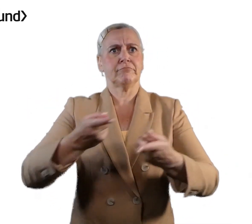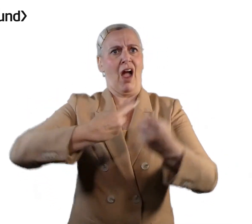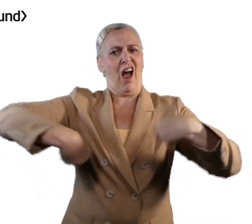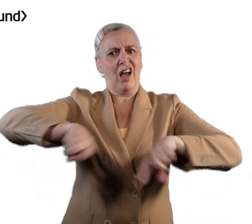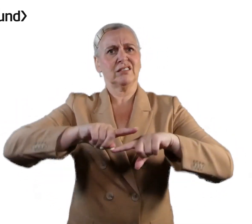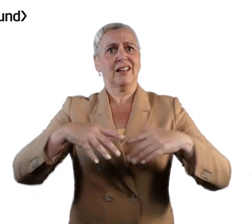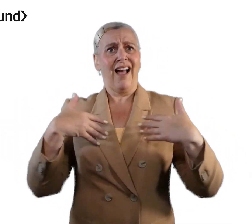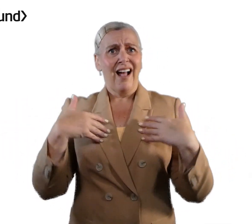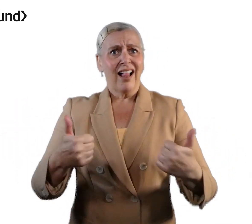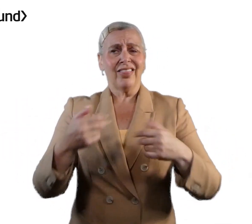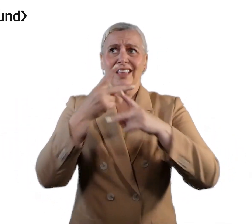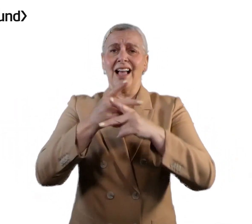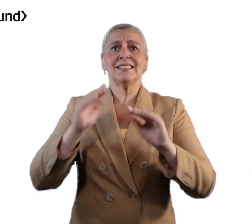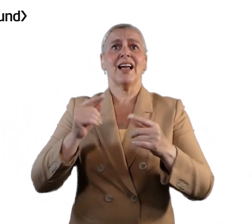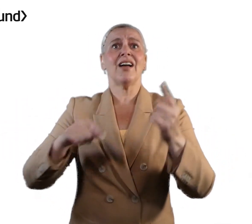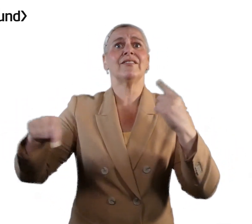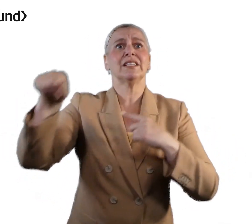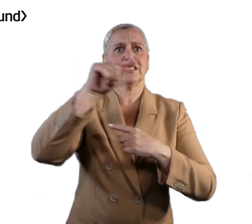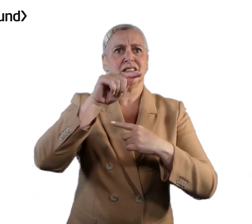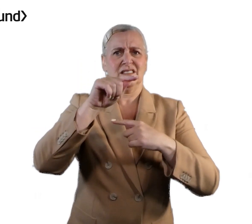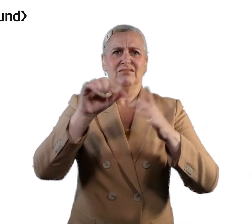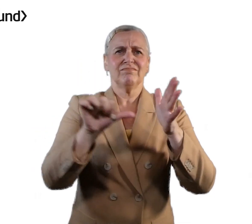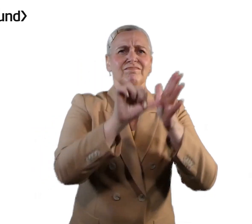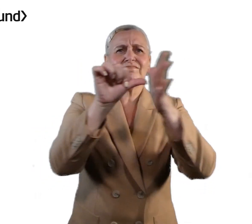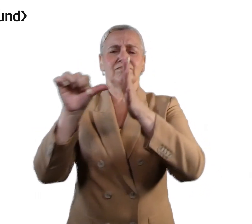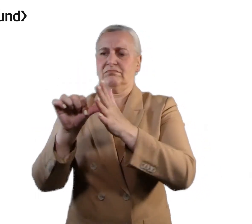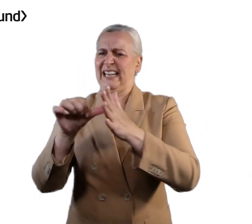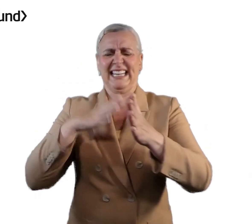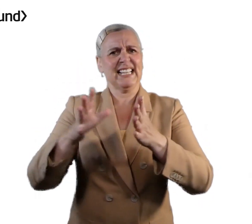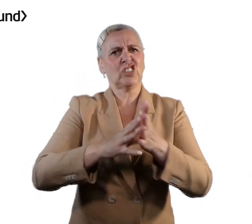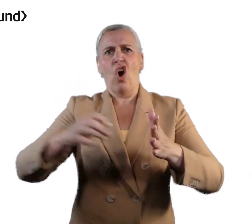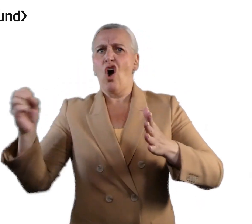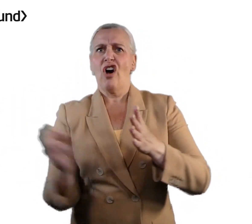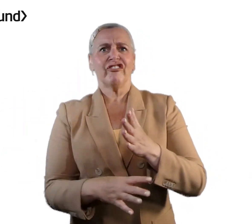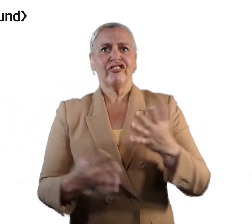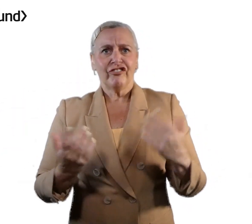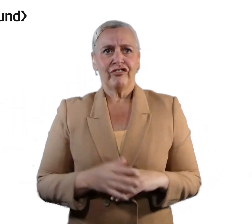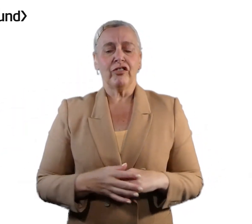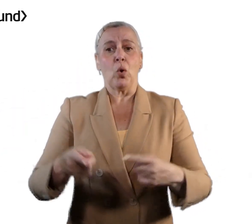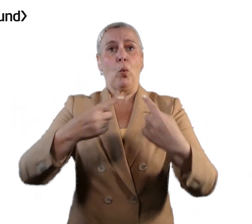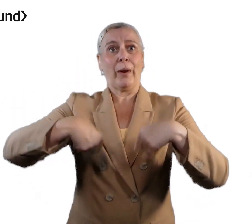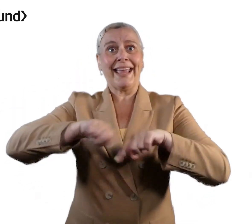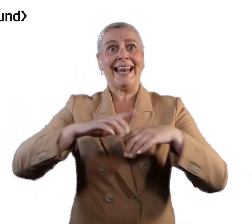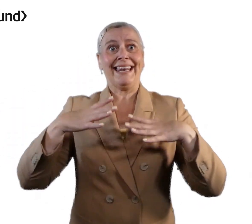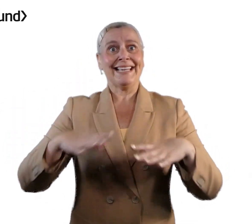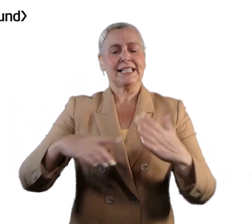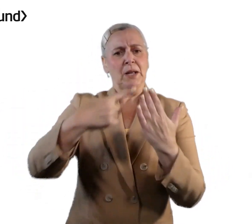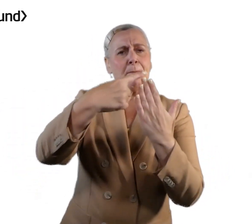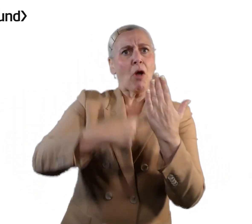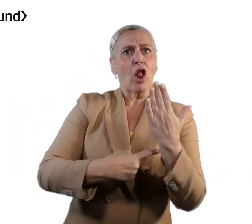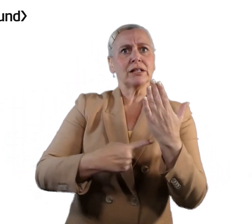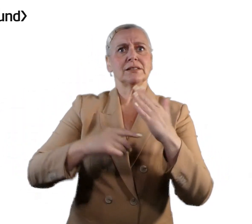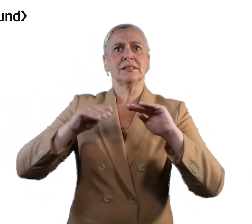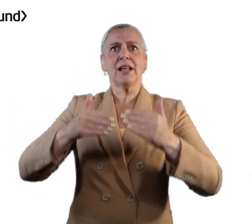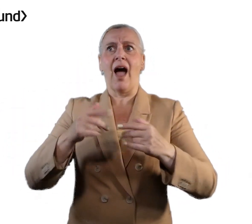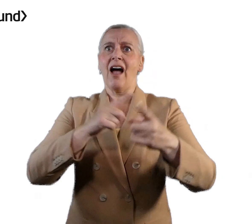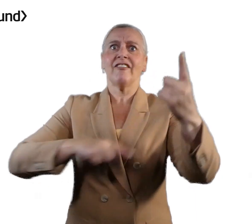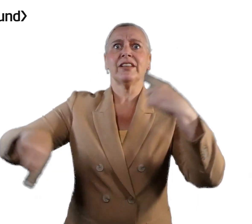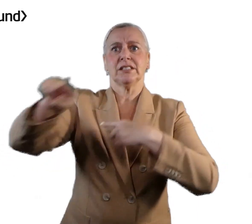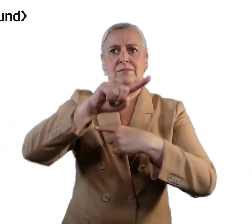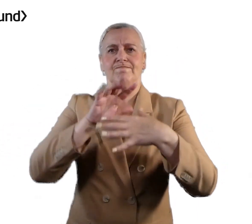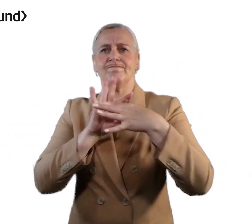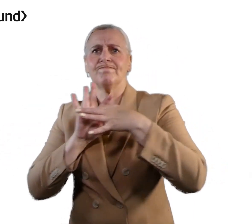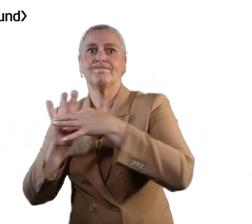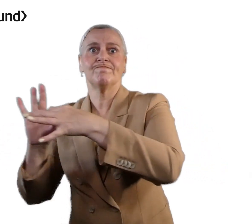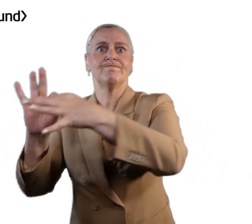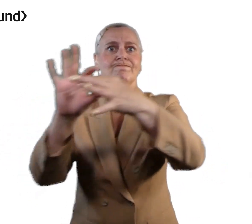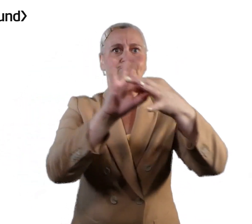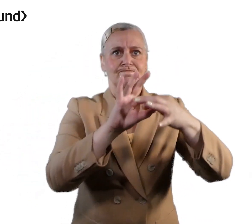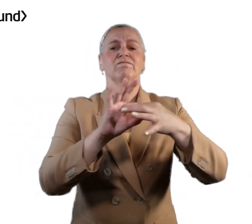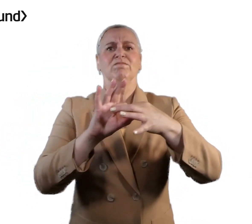and care services to be removed and joined-up policies and services